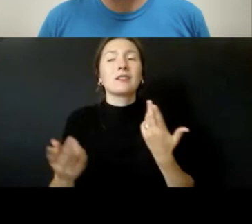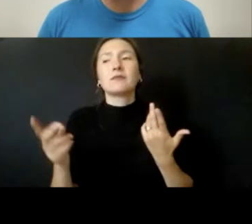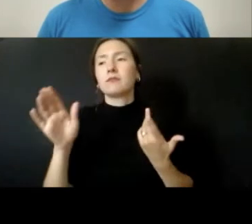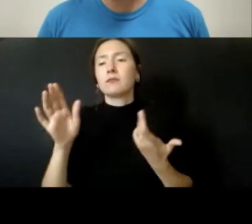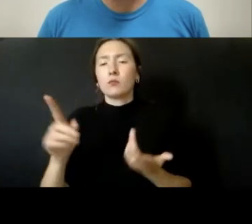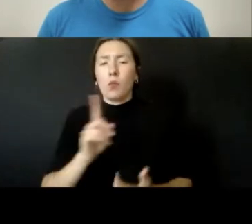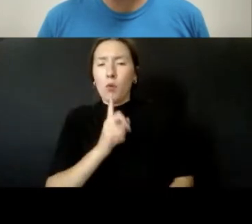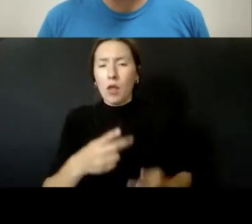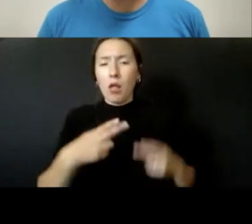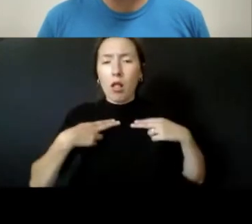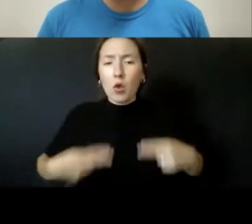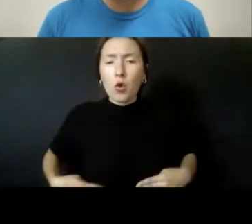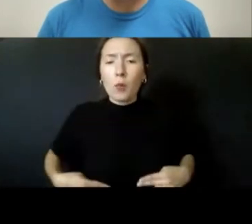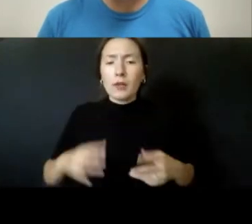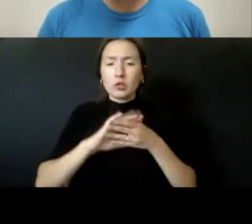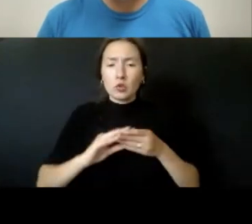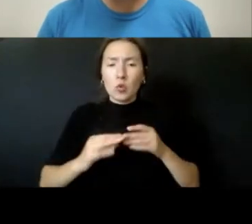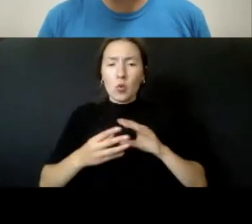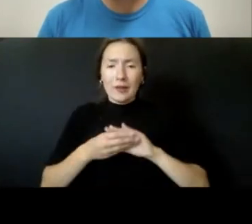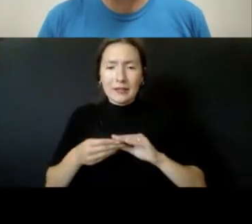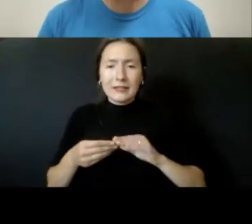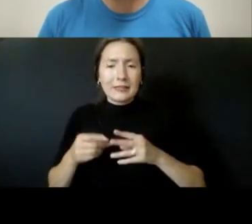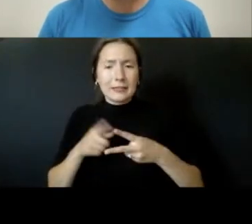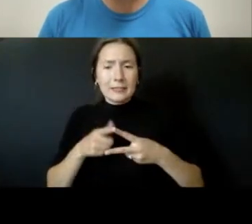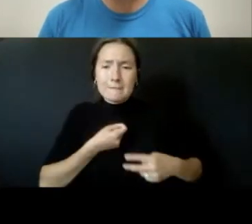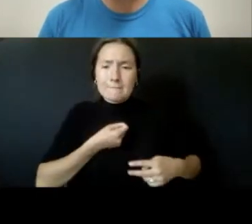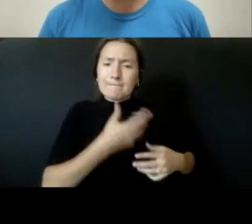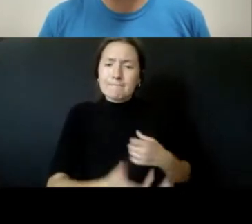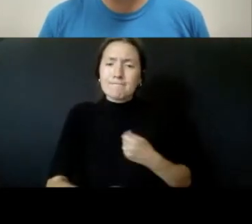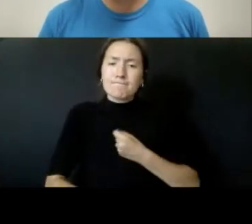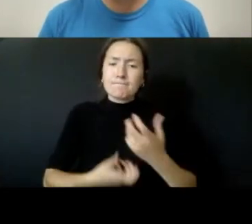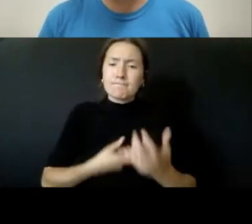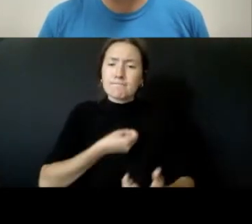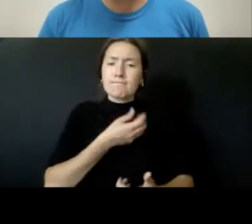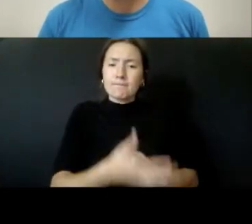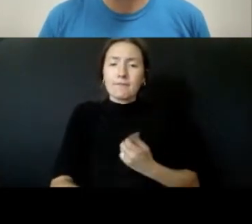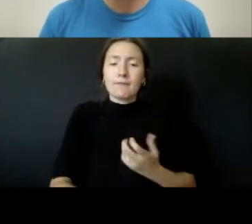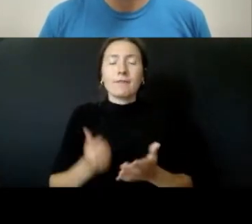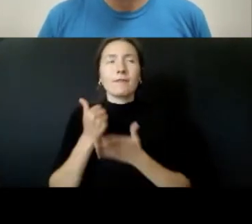so if you're designing for real life real life includes a lot of people with a lot of different